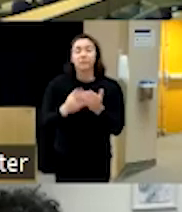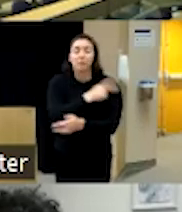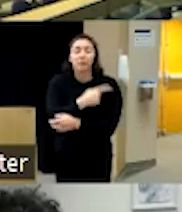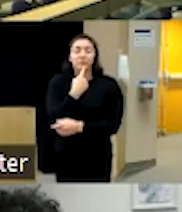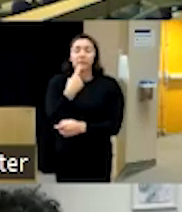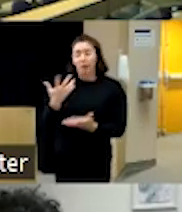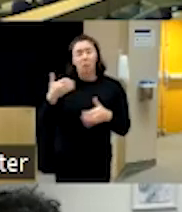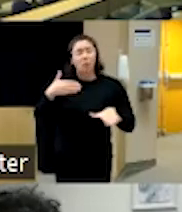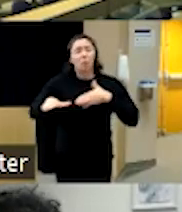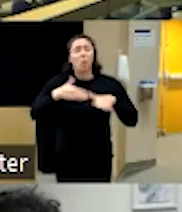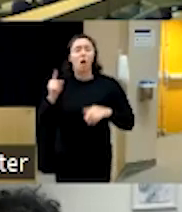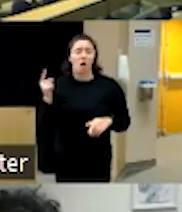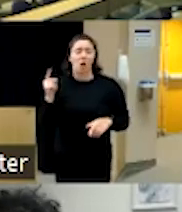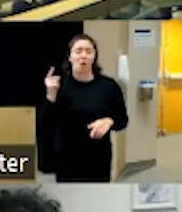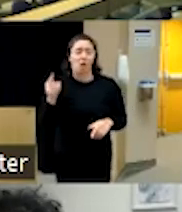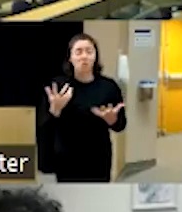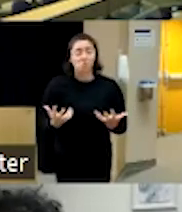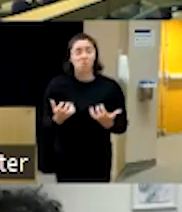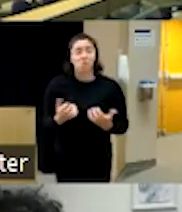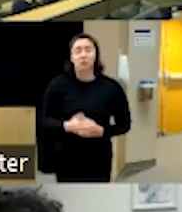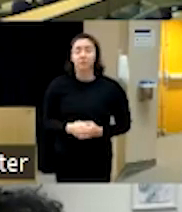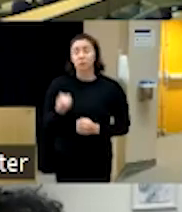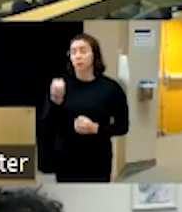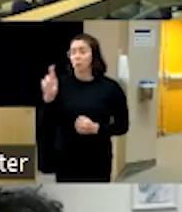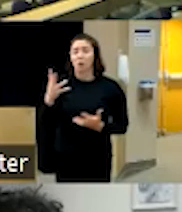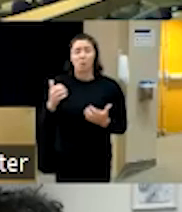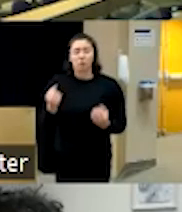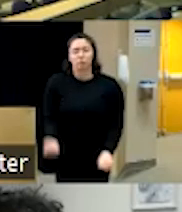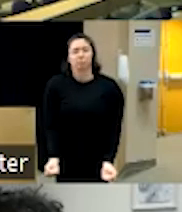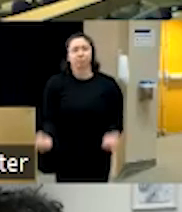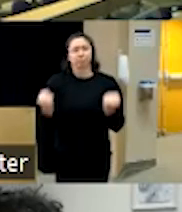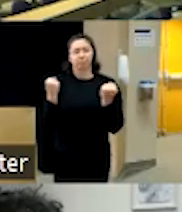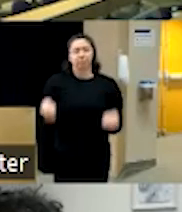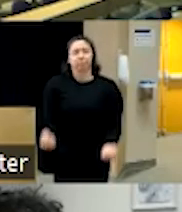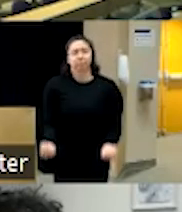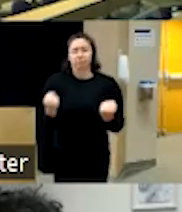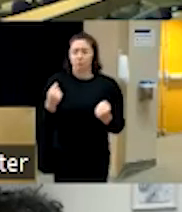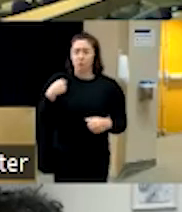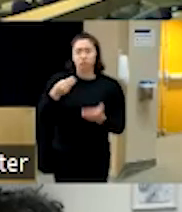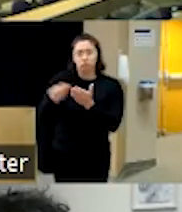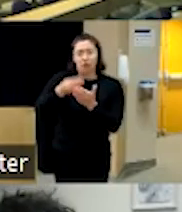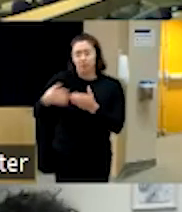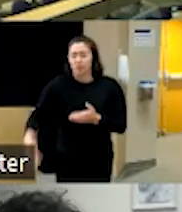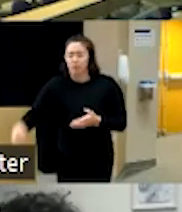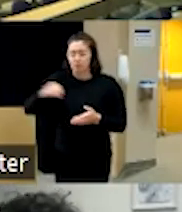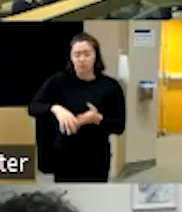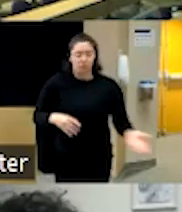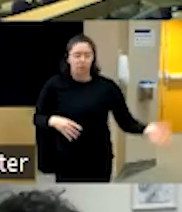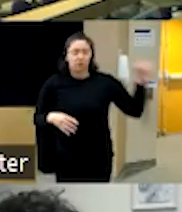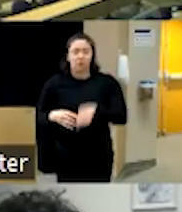walk longer or I want to be able to lift when I go shopping and they also rate this and the scale